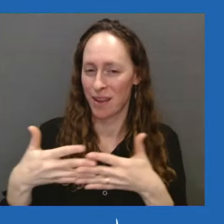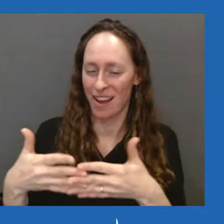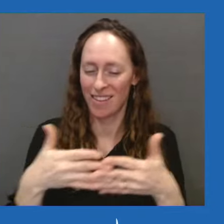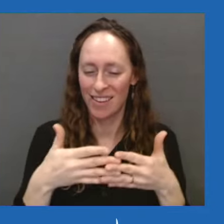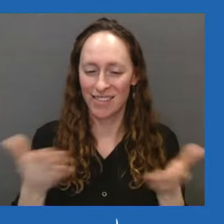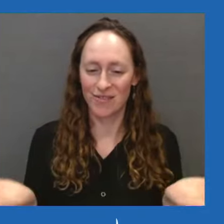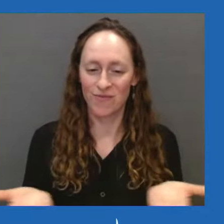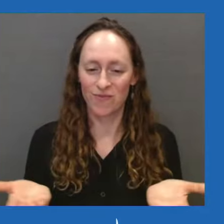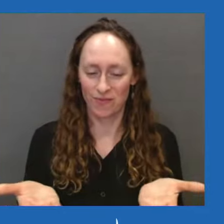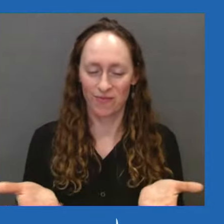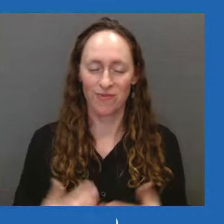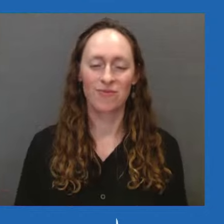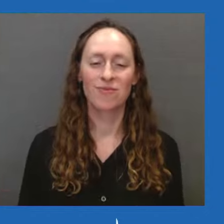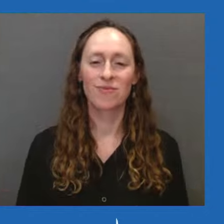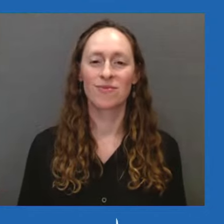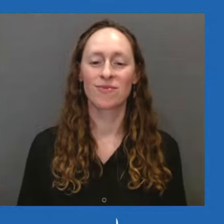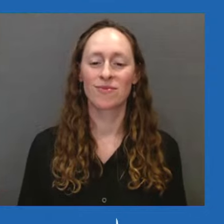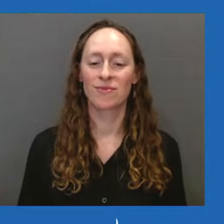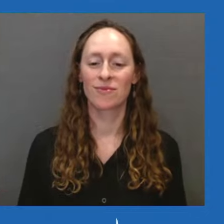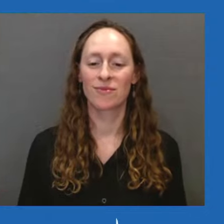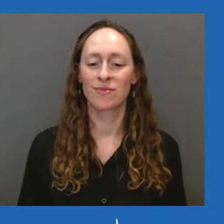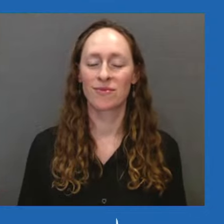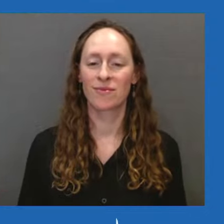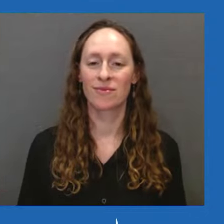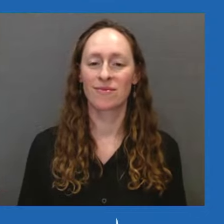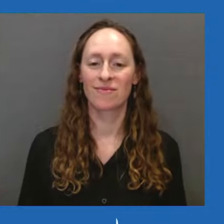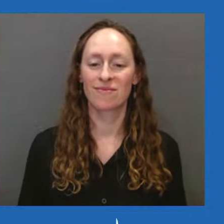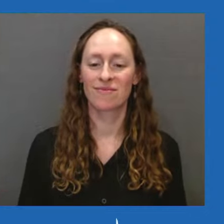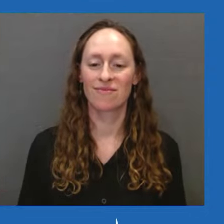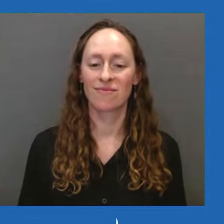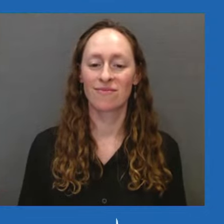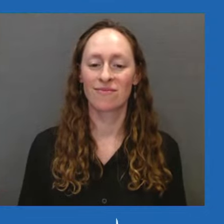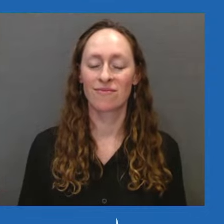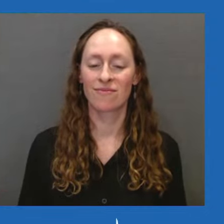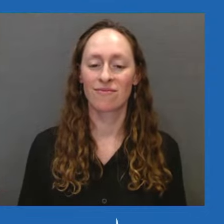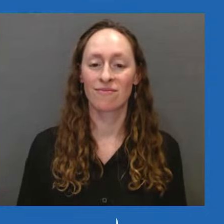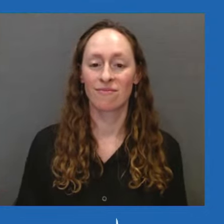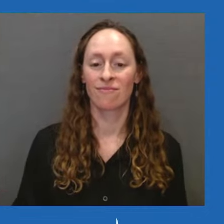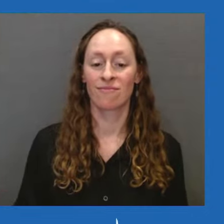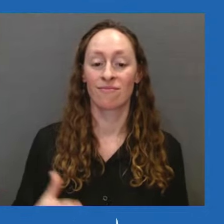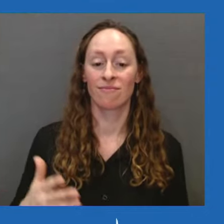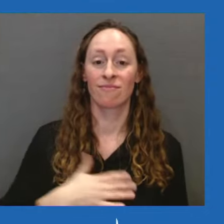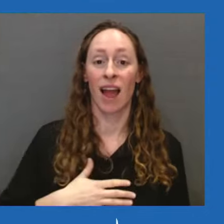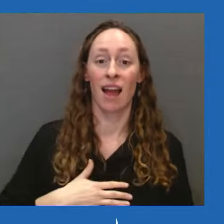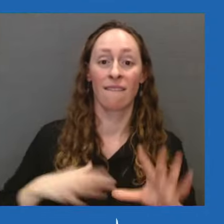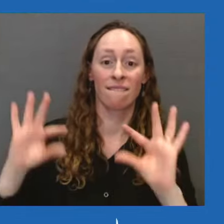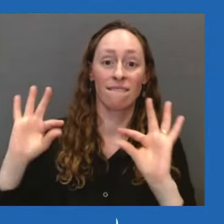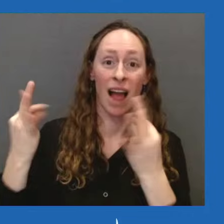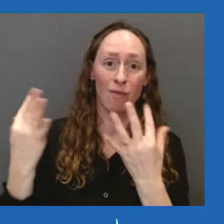I come from a blue collar family. My father, Jeff, recently retired from our local steel mill,